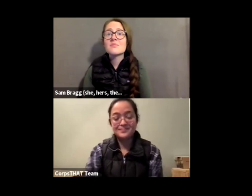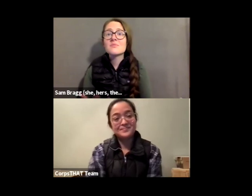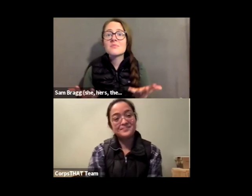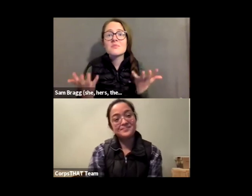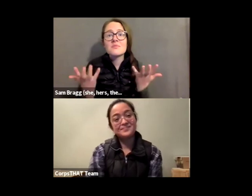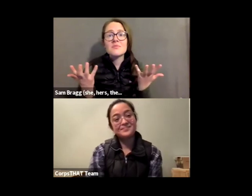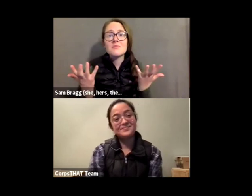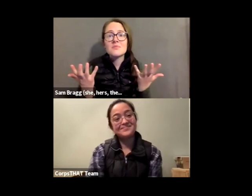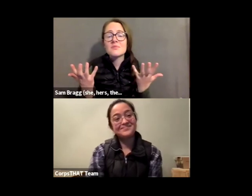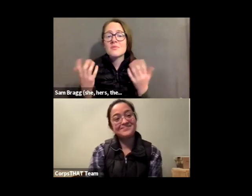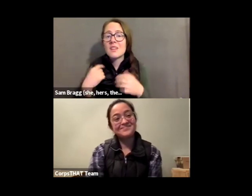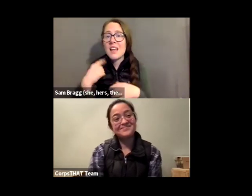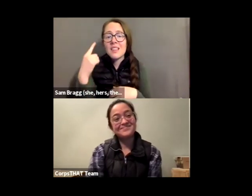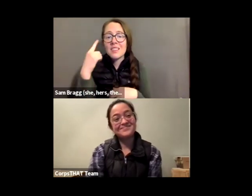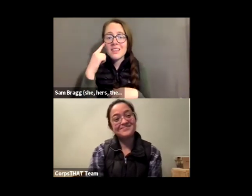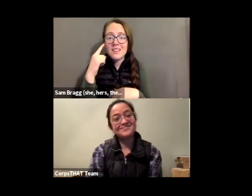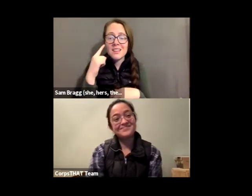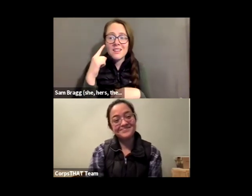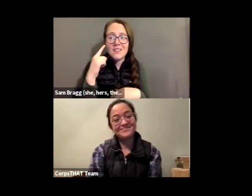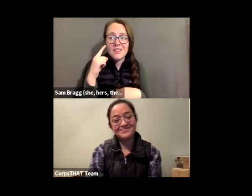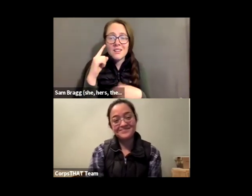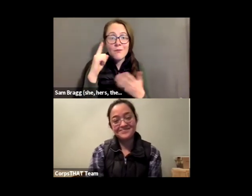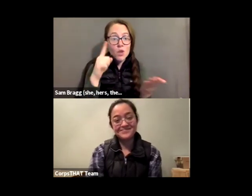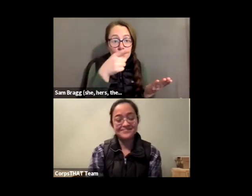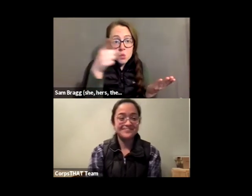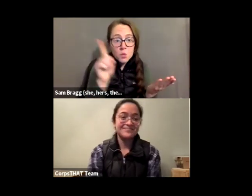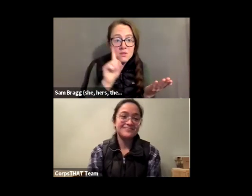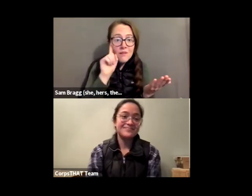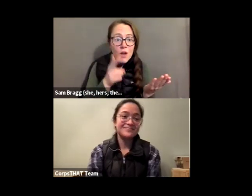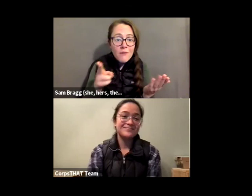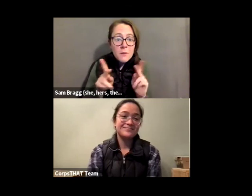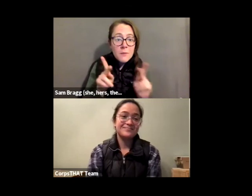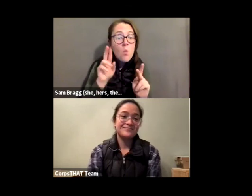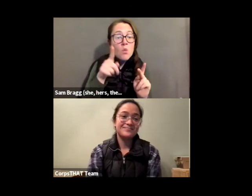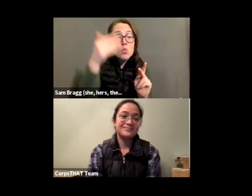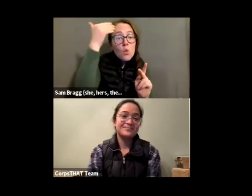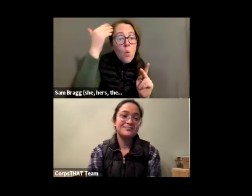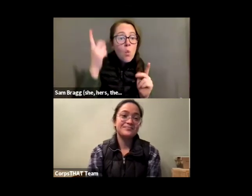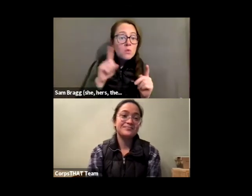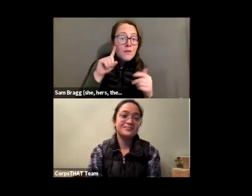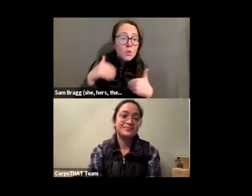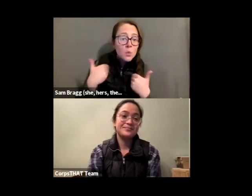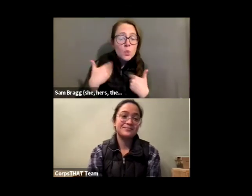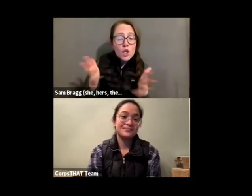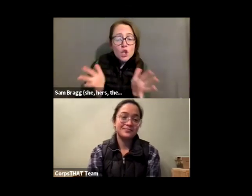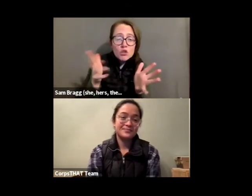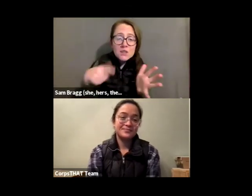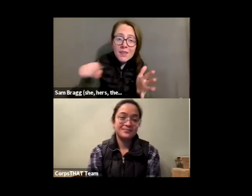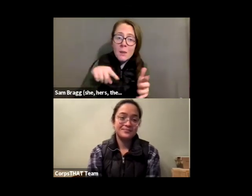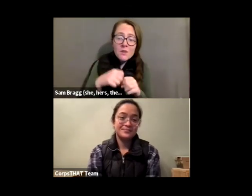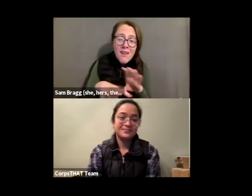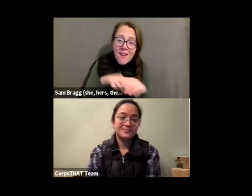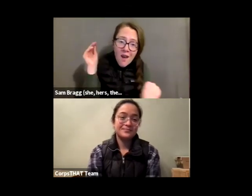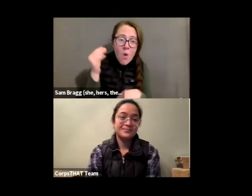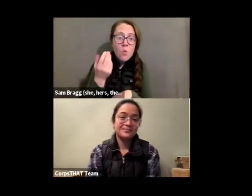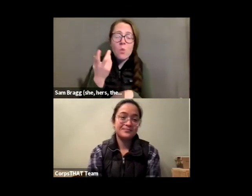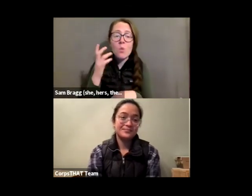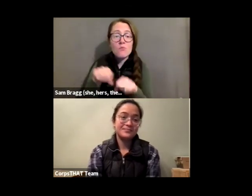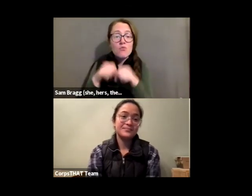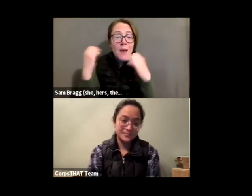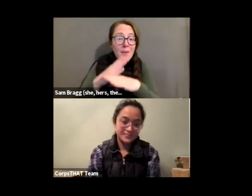close i think for all of the deaf and hard of hearing individuals who are watching encourage